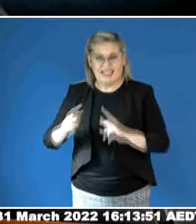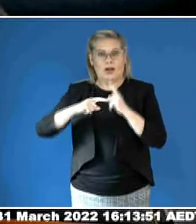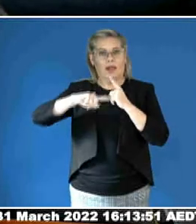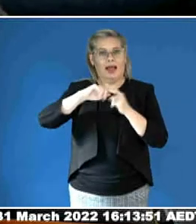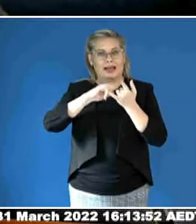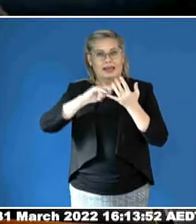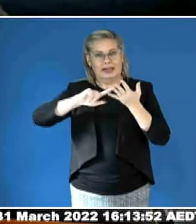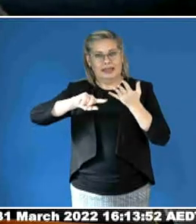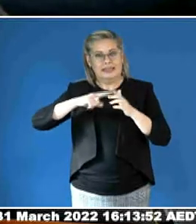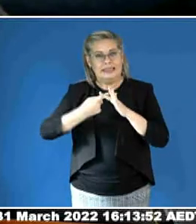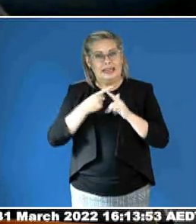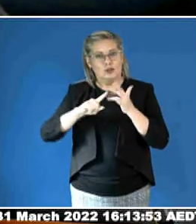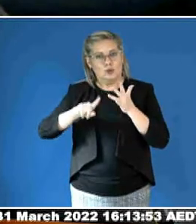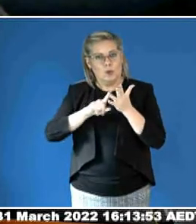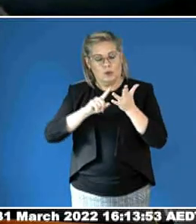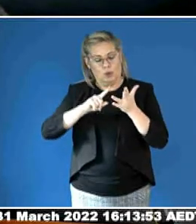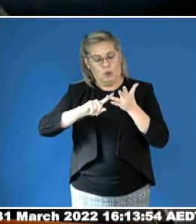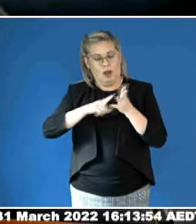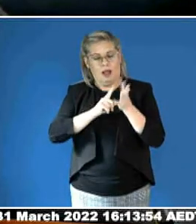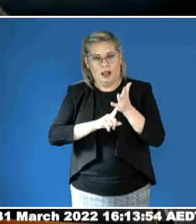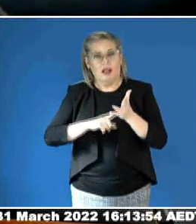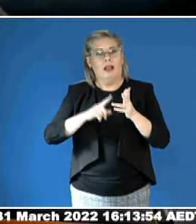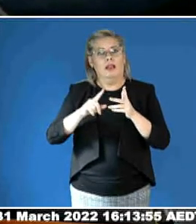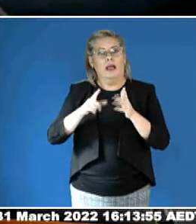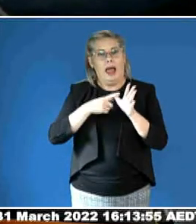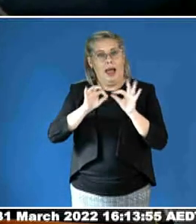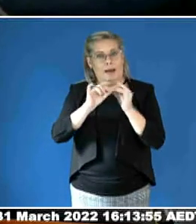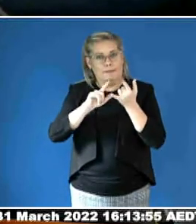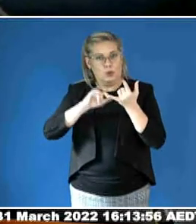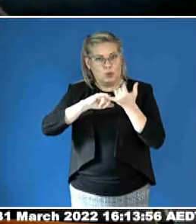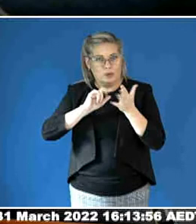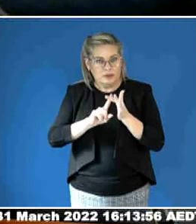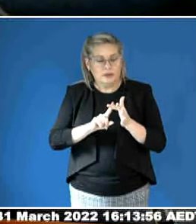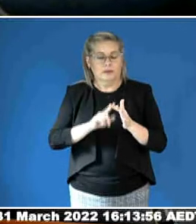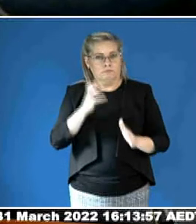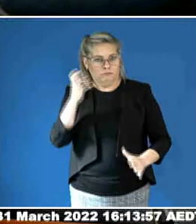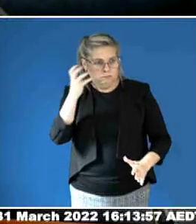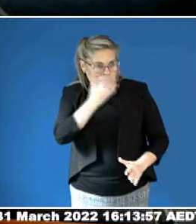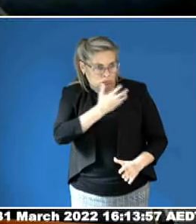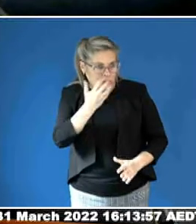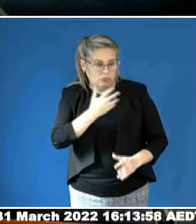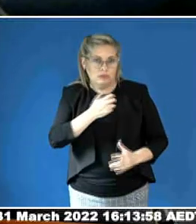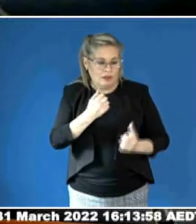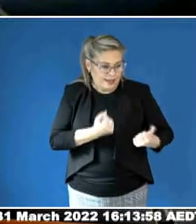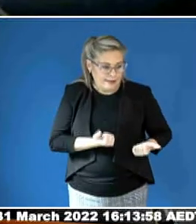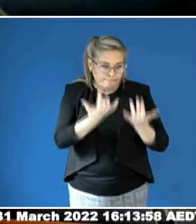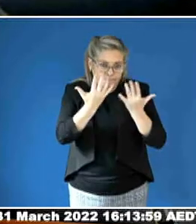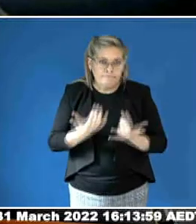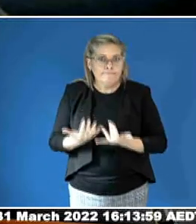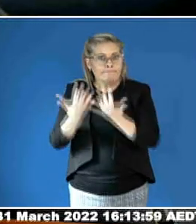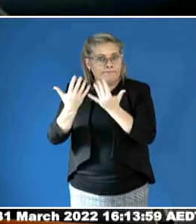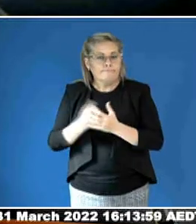The survey has been important in the work that you do to advocate for people living